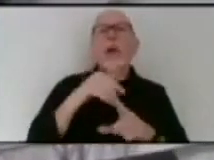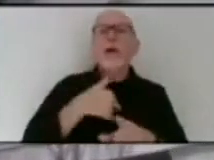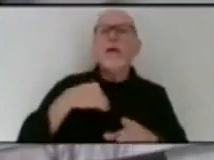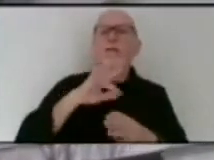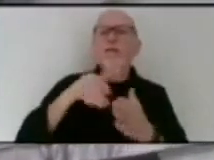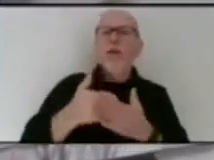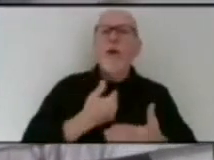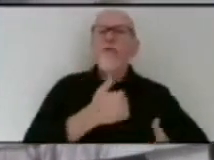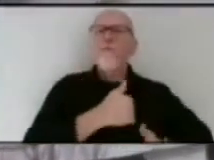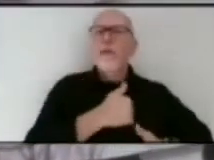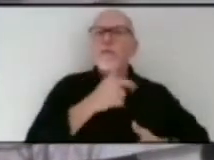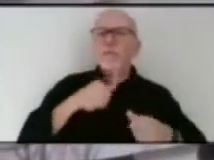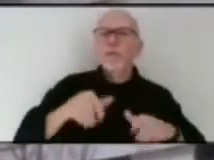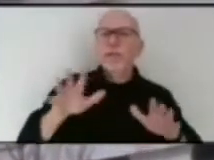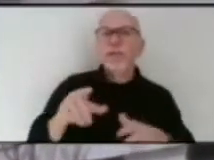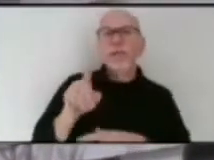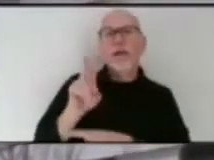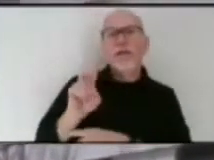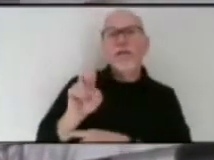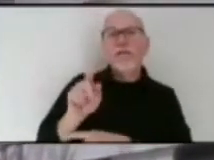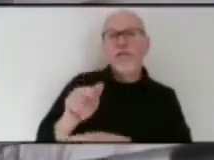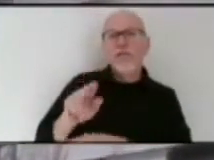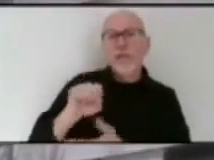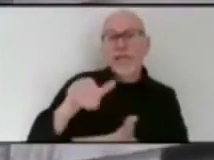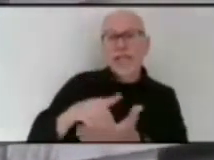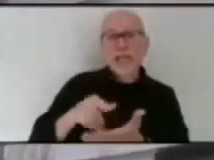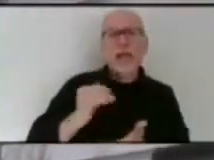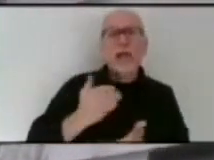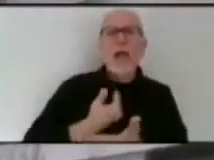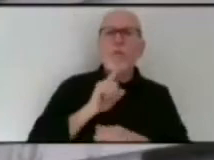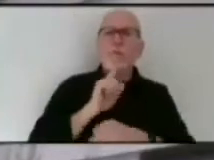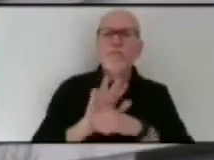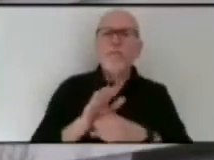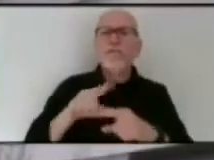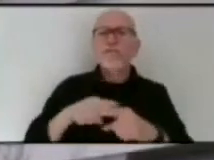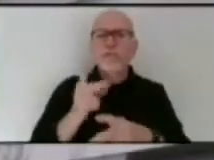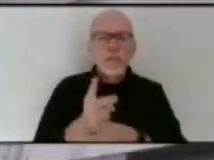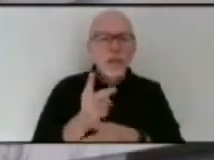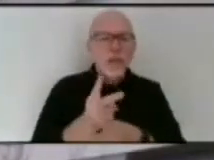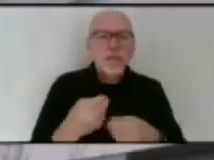center is our promise to care and provide for our Indiana veterans.